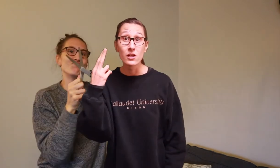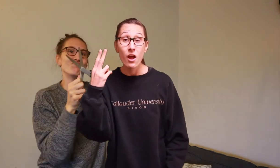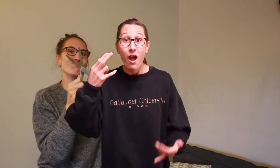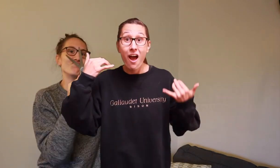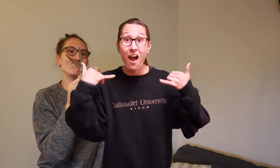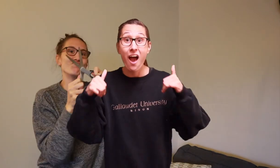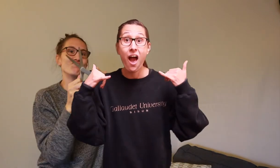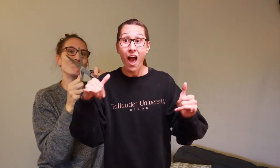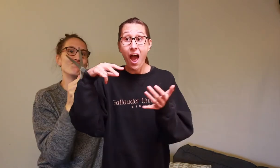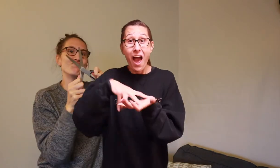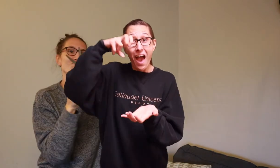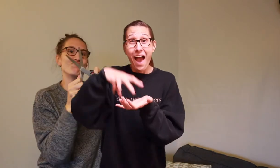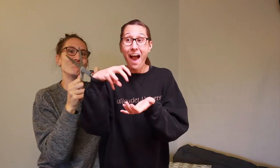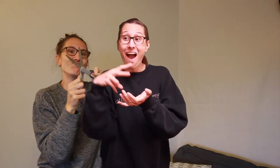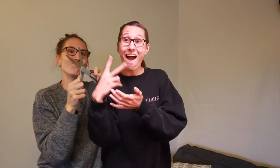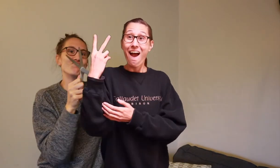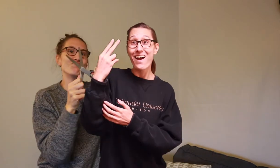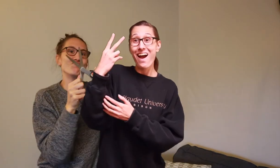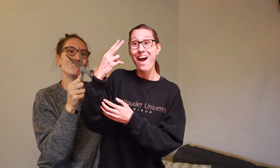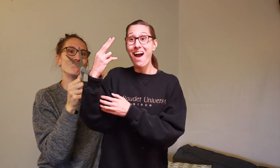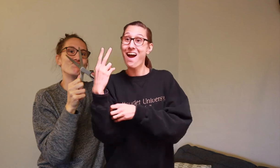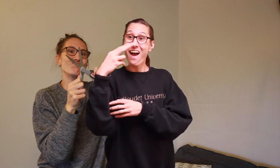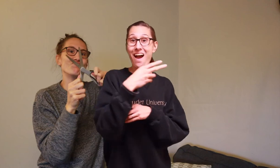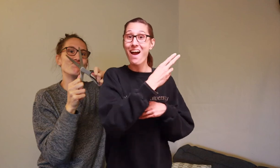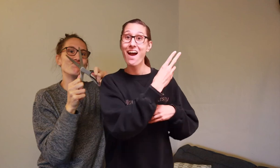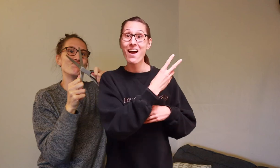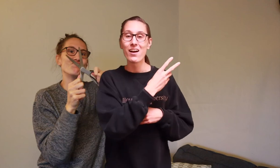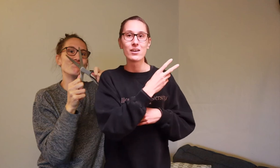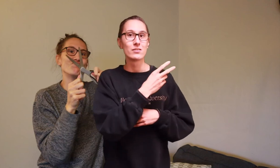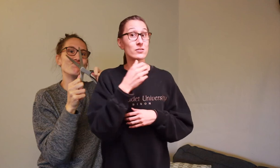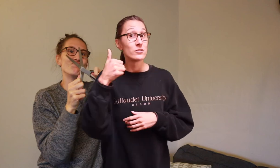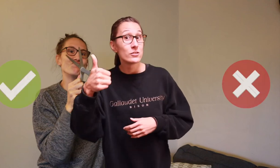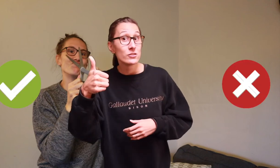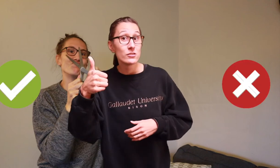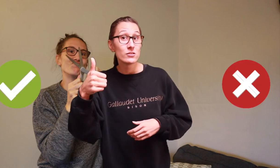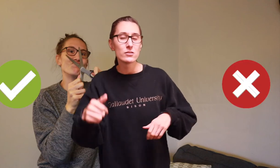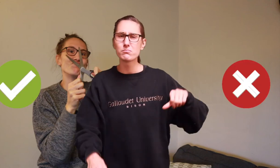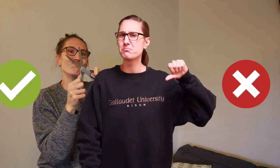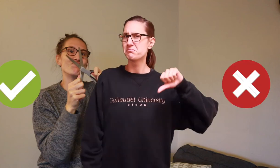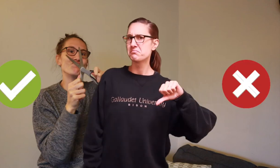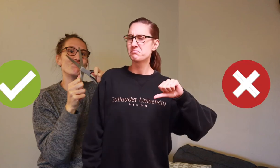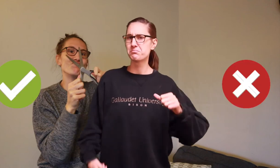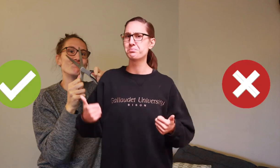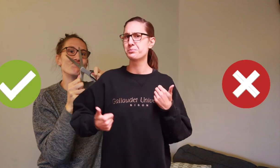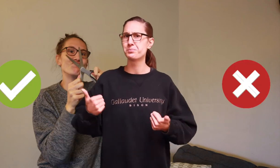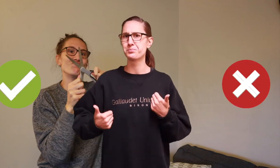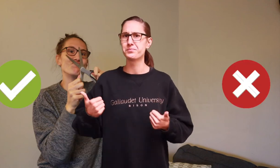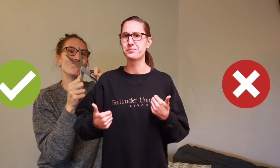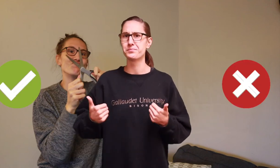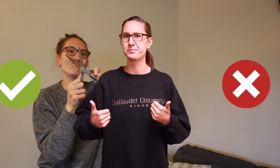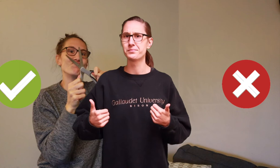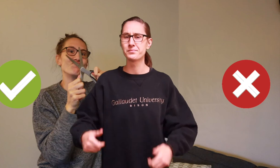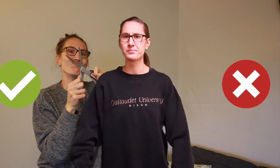Is playing with scissors good or bad?